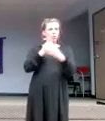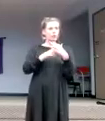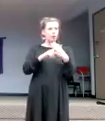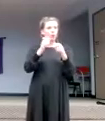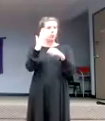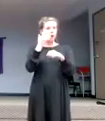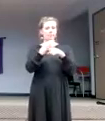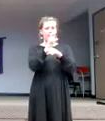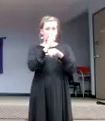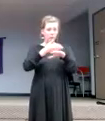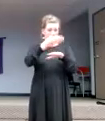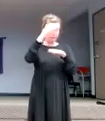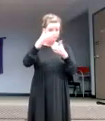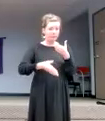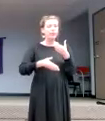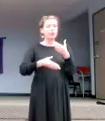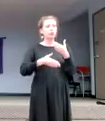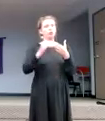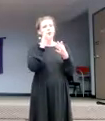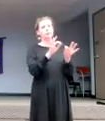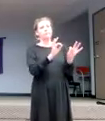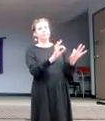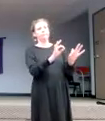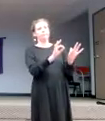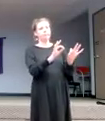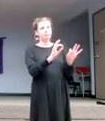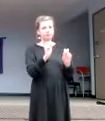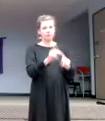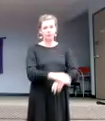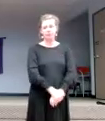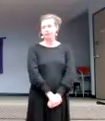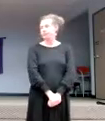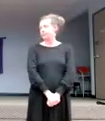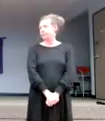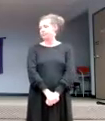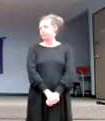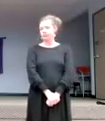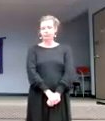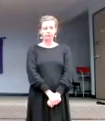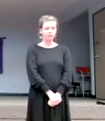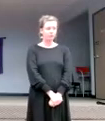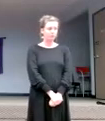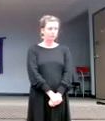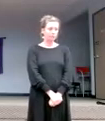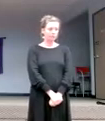home property is not hurt by the installation of the project.